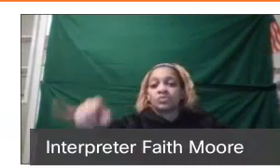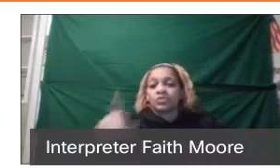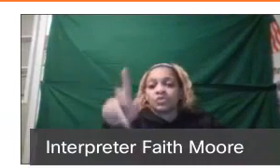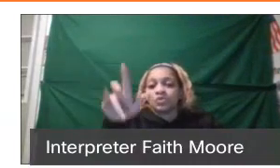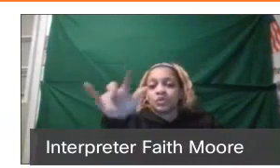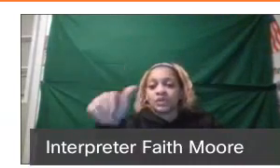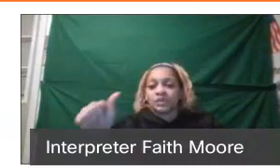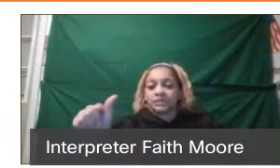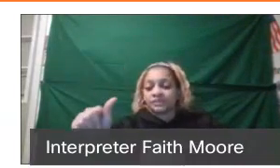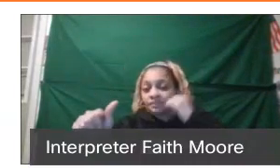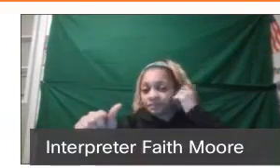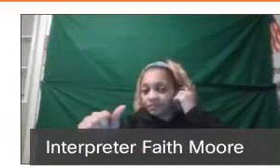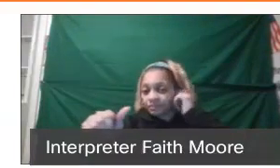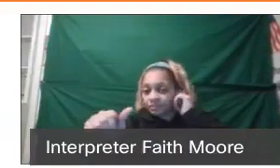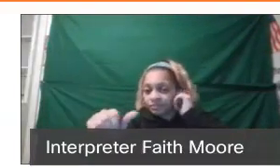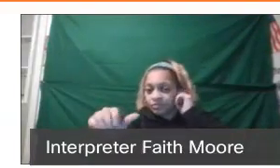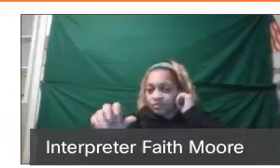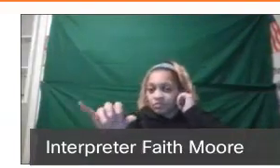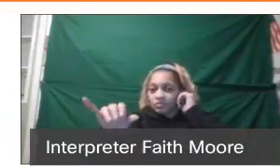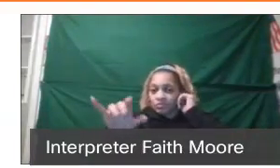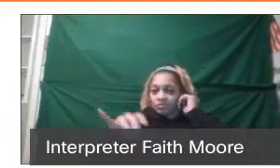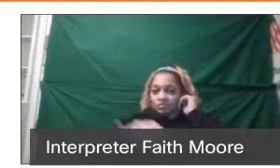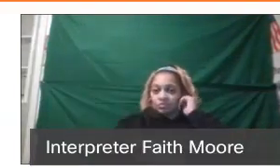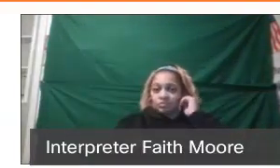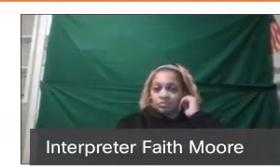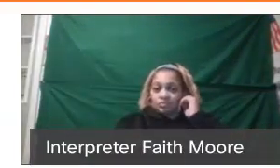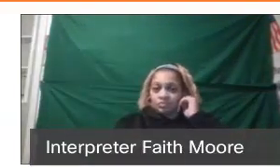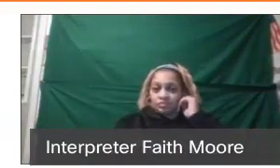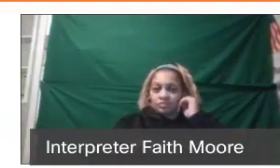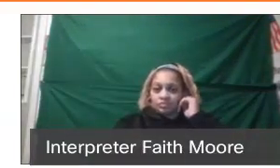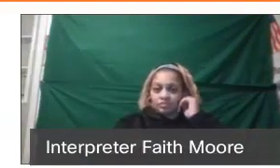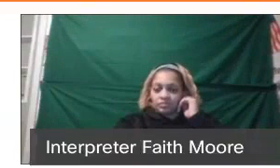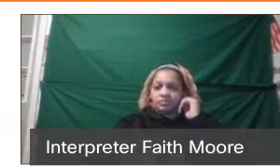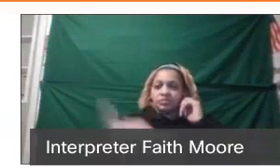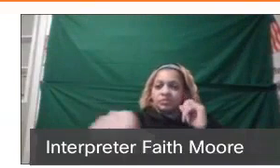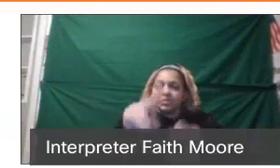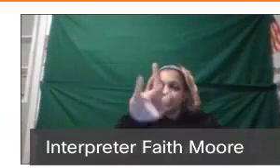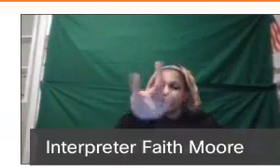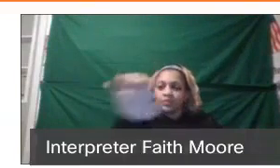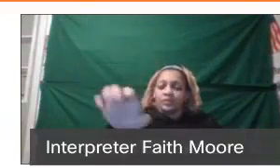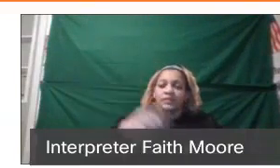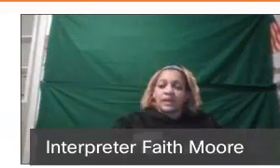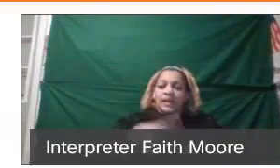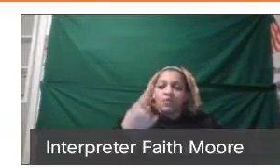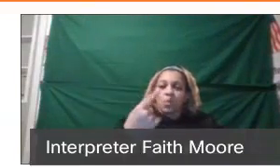Hi, good evening. Thank you. Um, I think the 1 question, I put a bunch in the chat, and I think they mostly got answered.